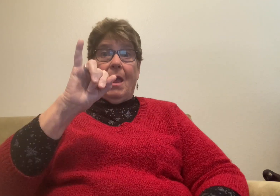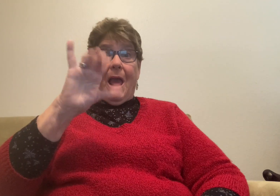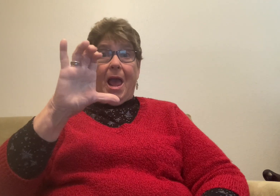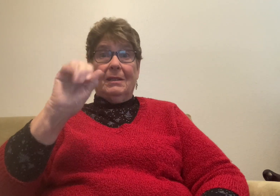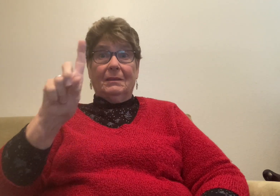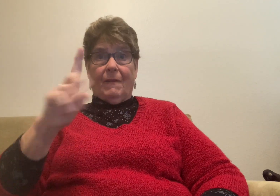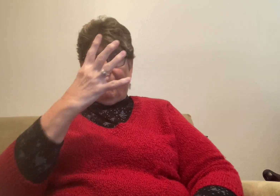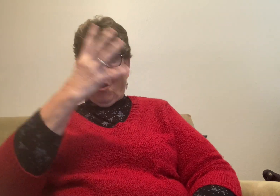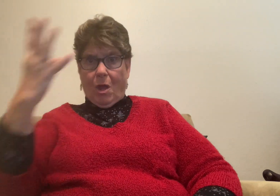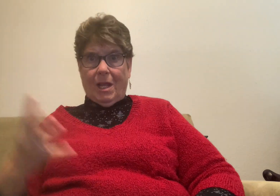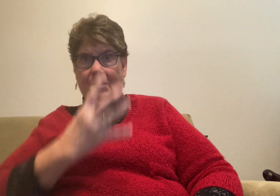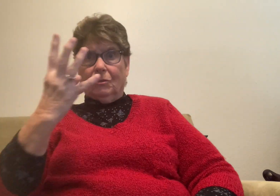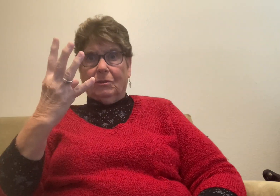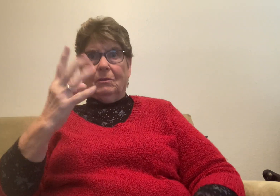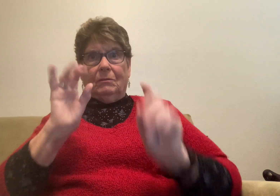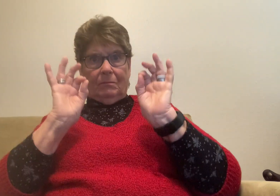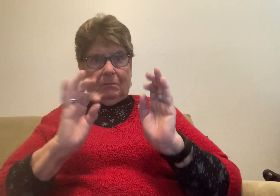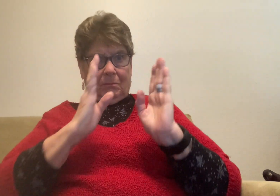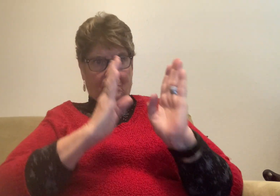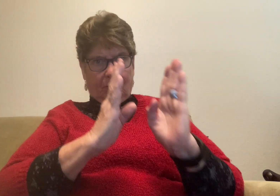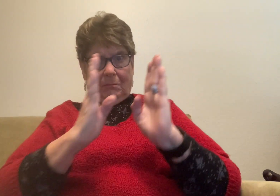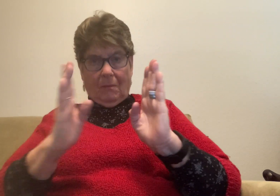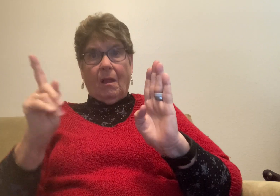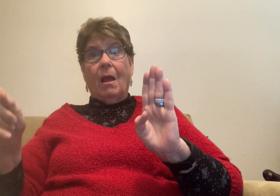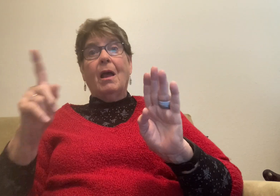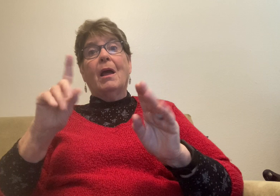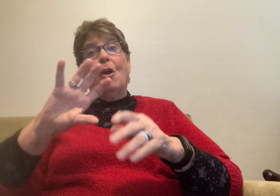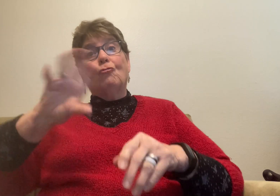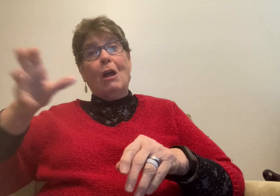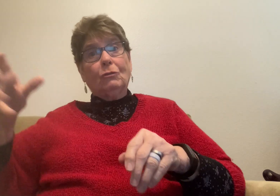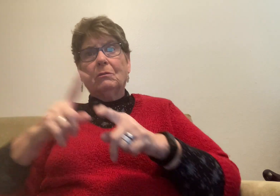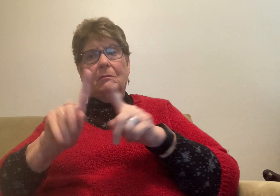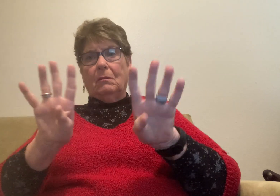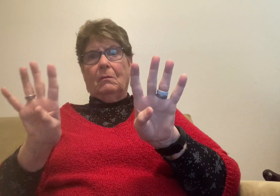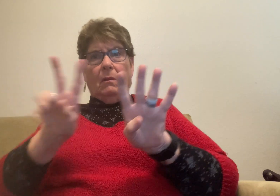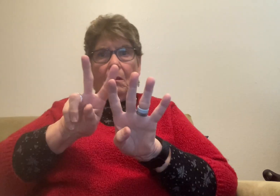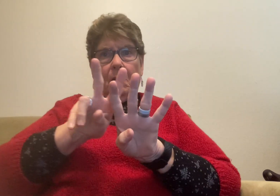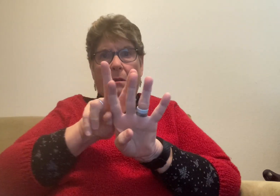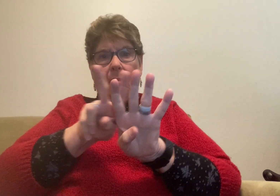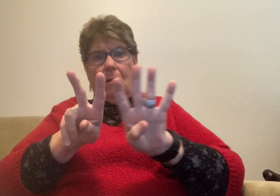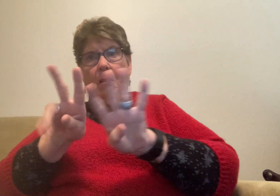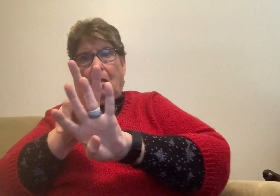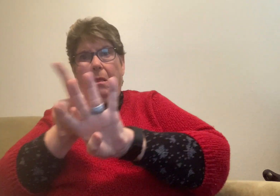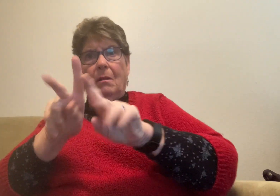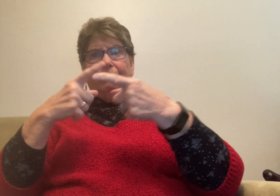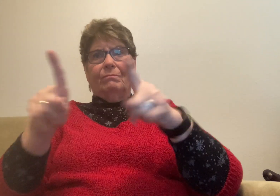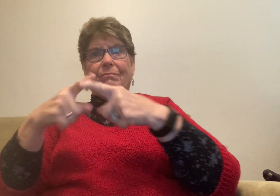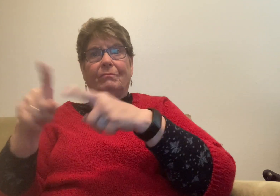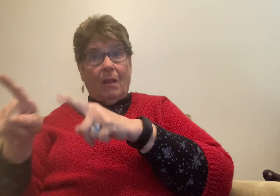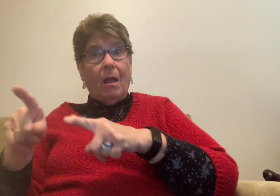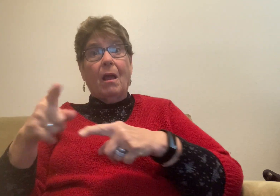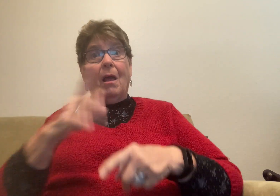ICSD has 4-year terms but these regions have different terms.